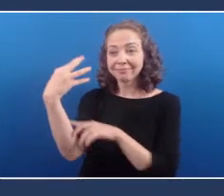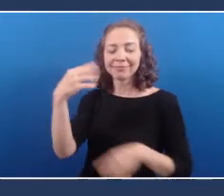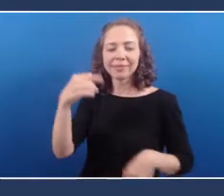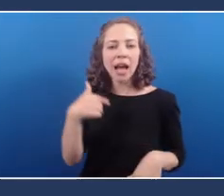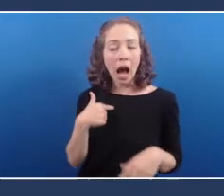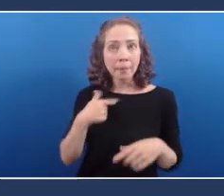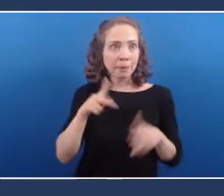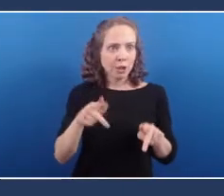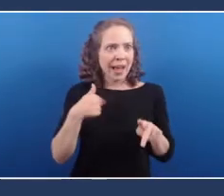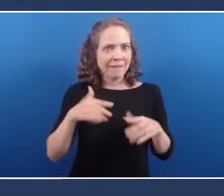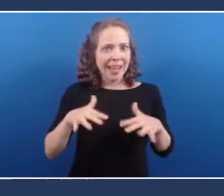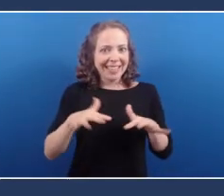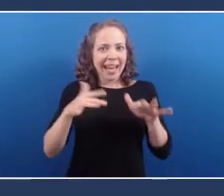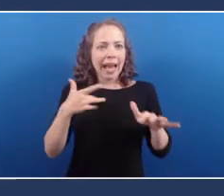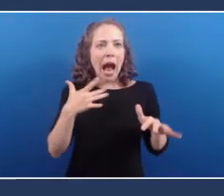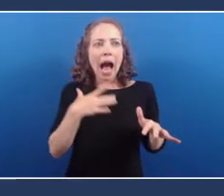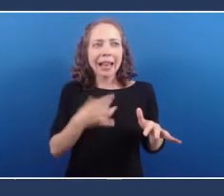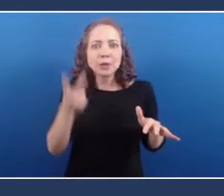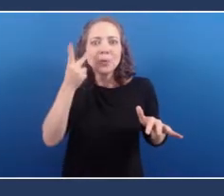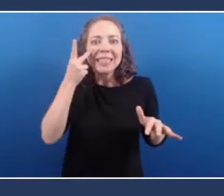I like to see that they are paying attention to me.